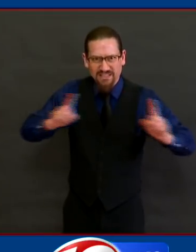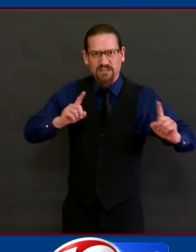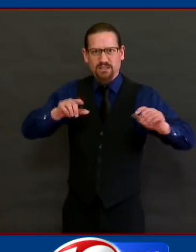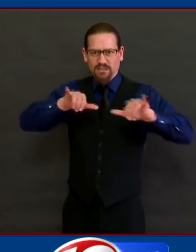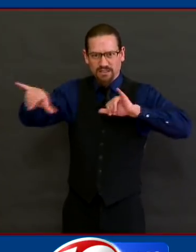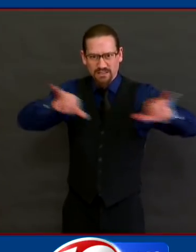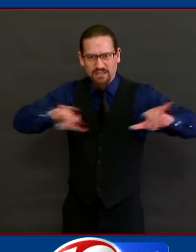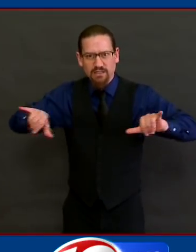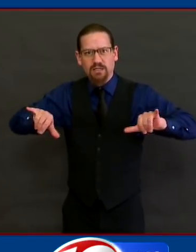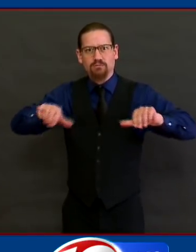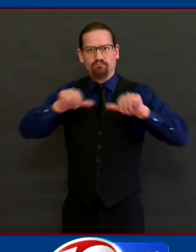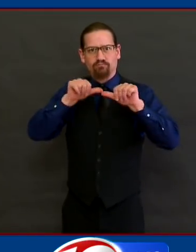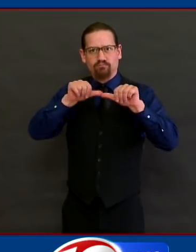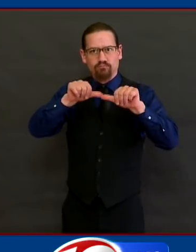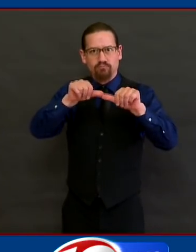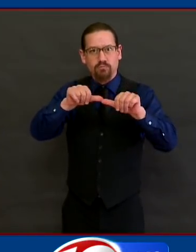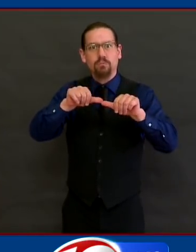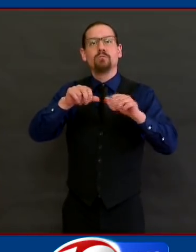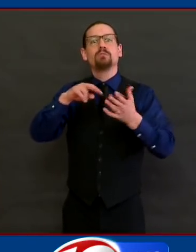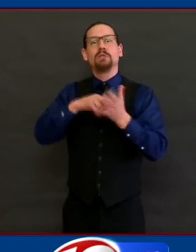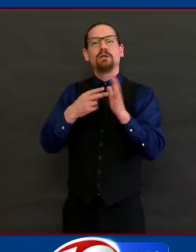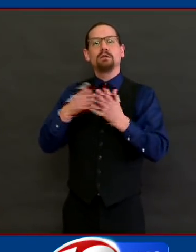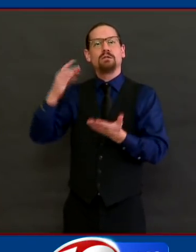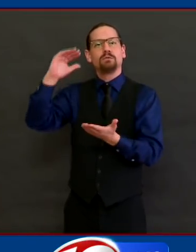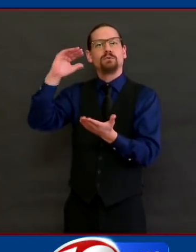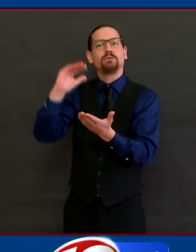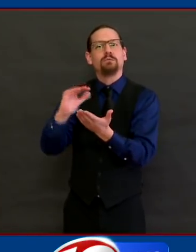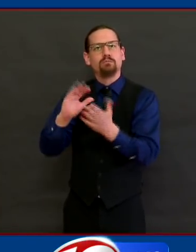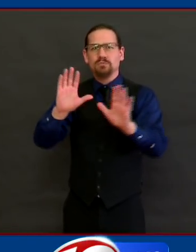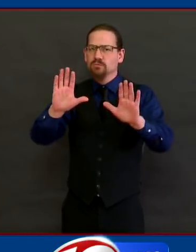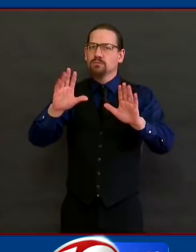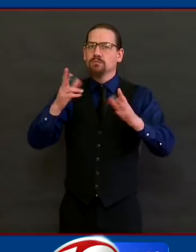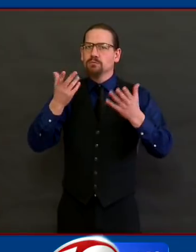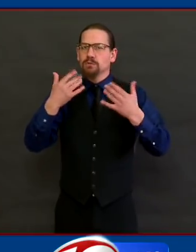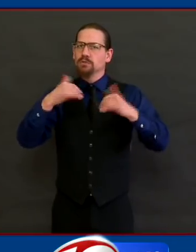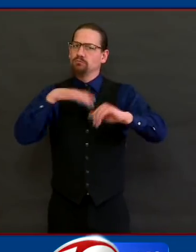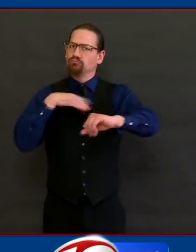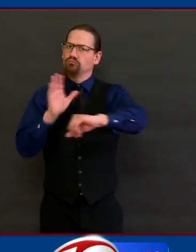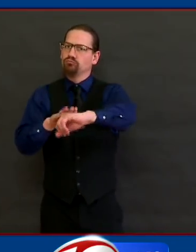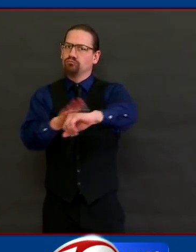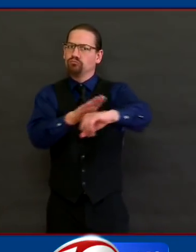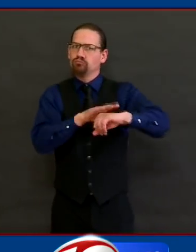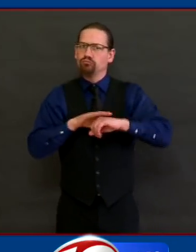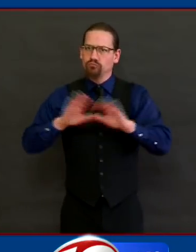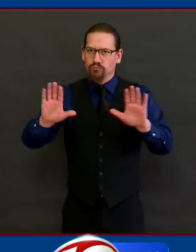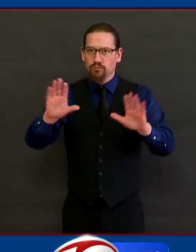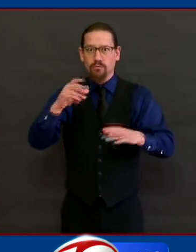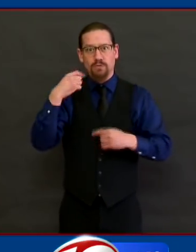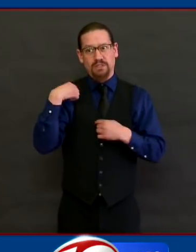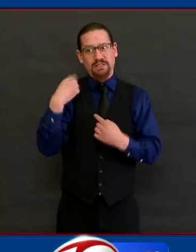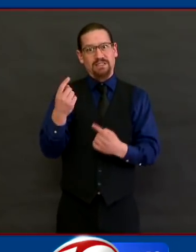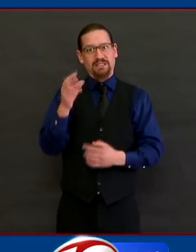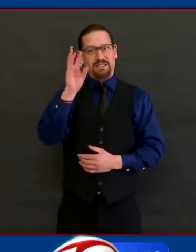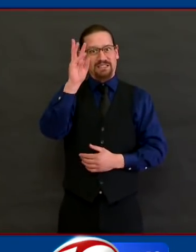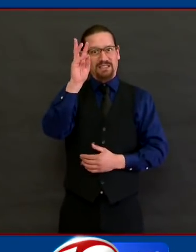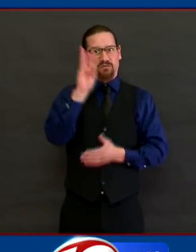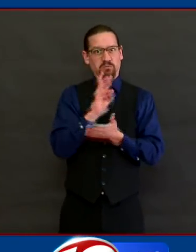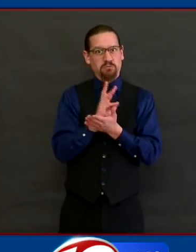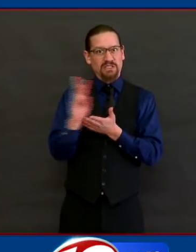POINT IN TIME THAT SOCIAL DISTANCING HAS BEEN EFFECTIVE. SO, I DO WANT TO CAUTION AROUND THAT. SO, HAVING SAID